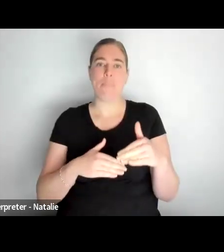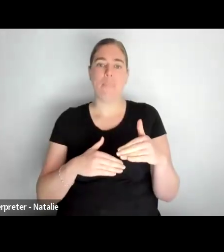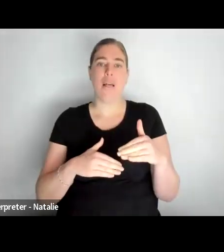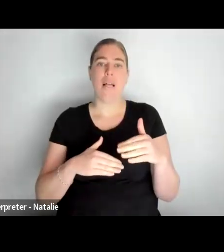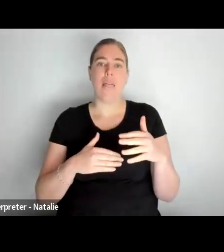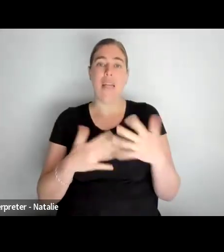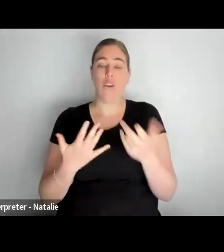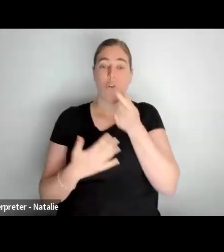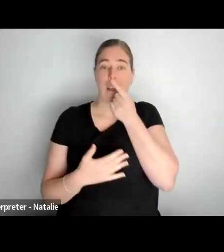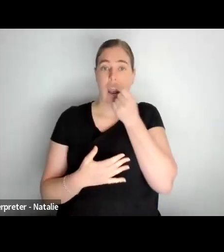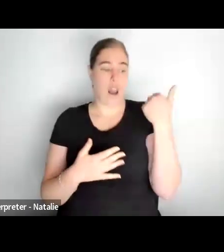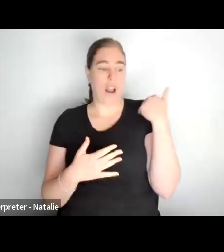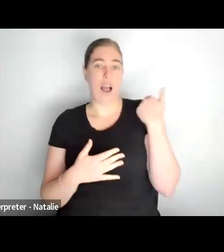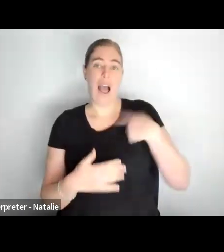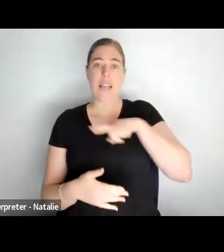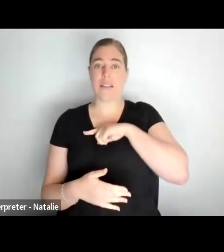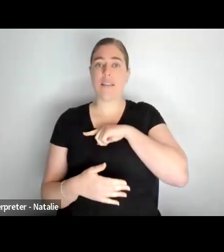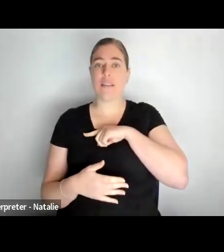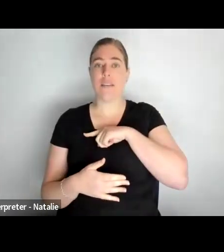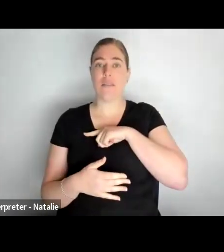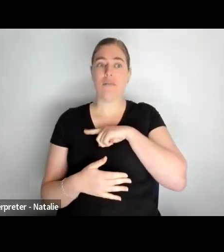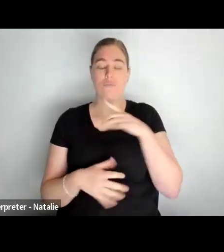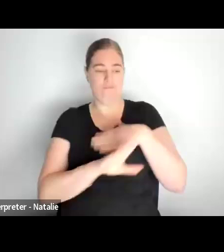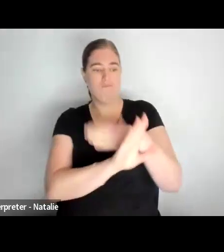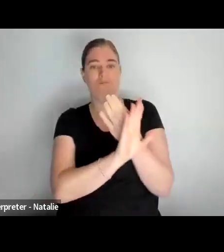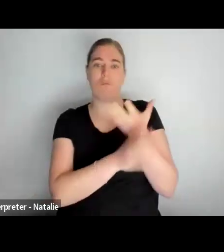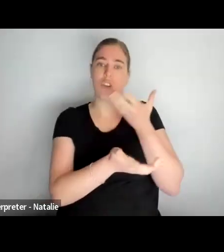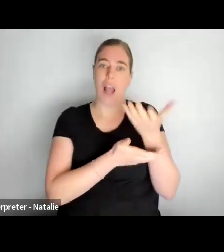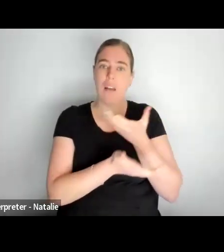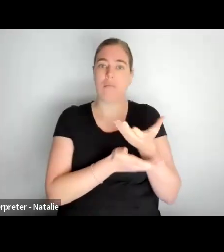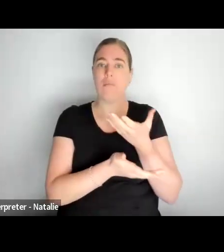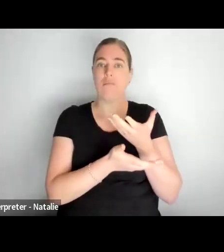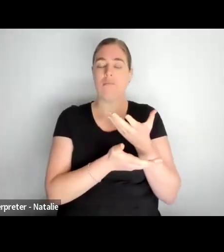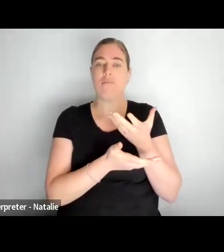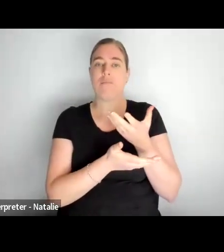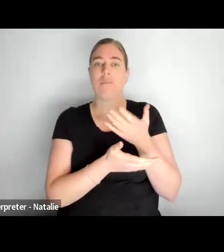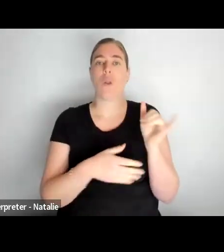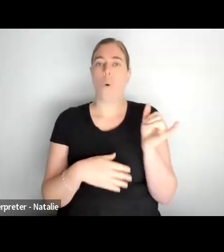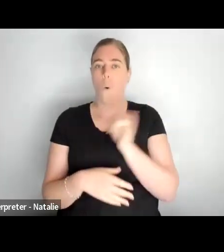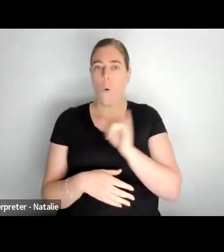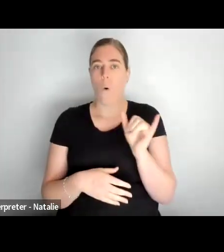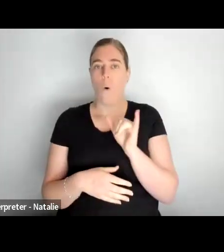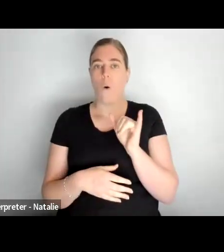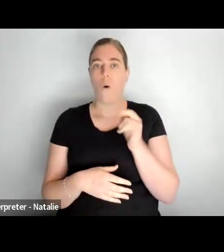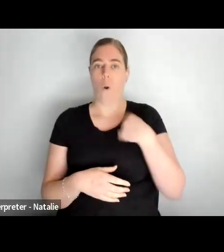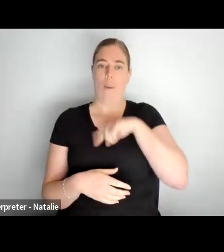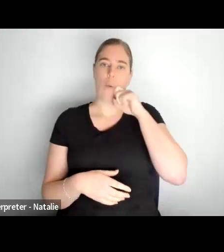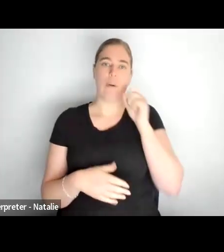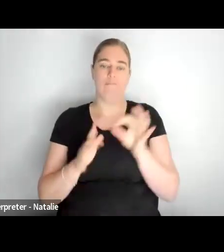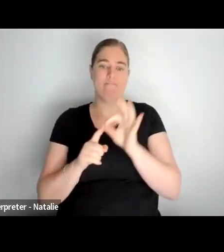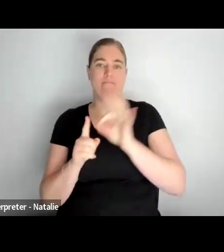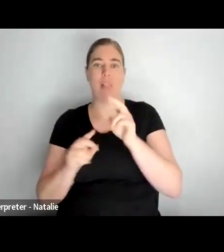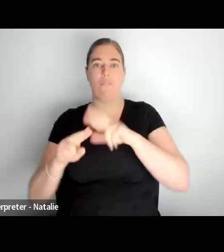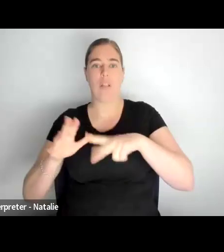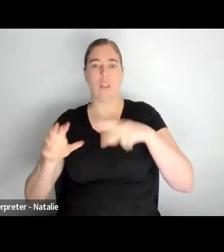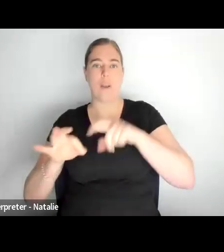you can either reach out to us and we will answer them or you can reach up through the website.